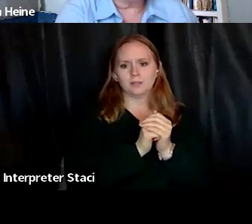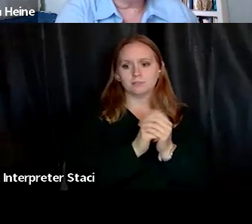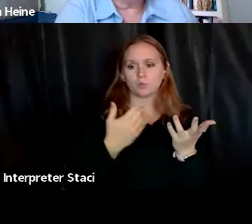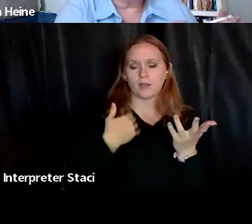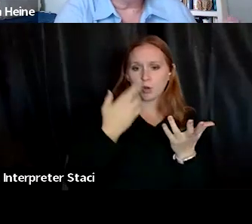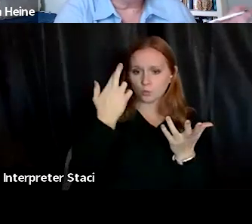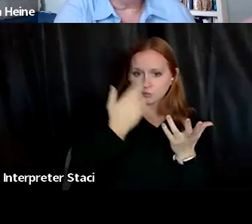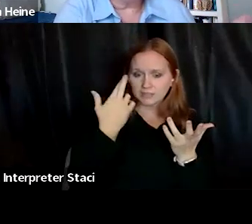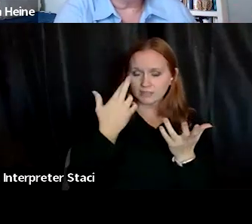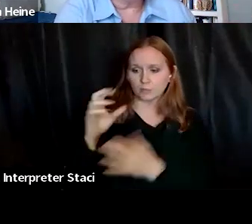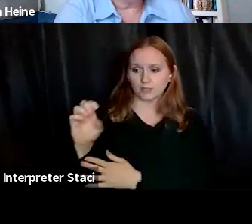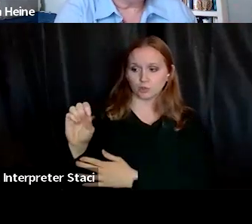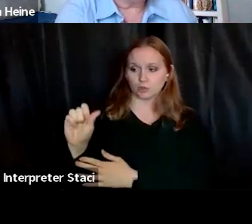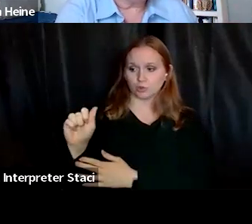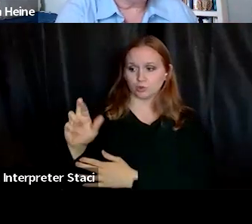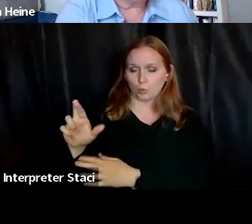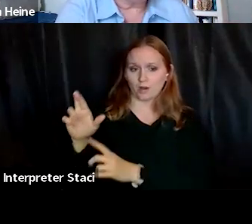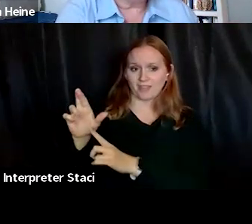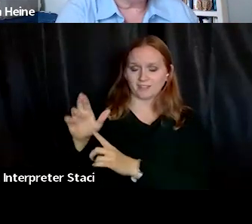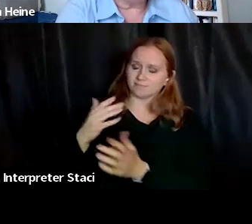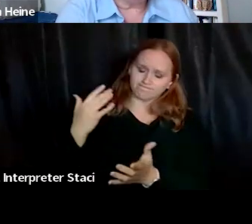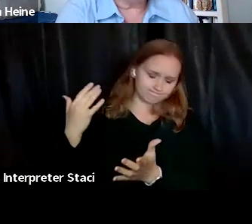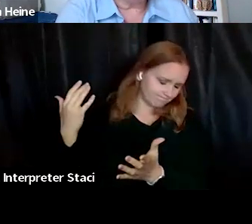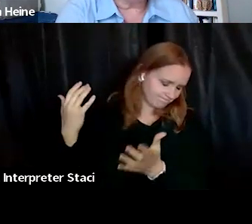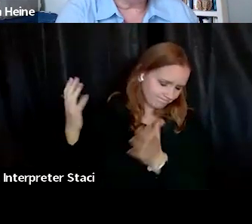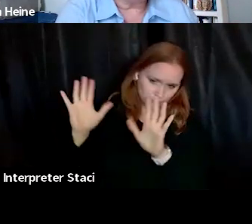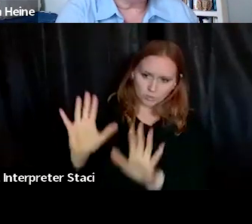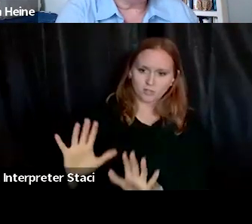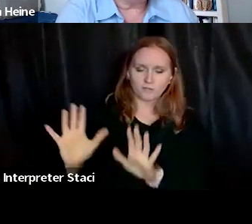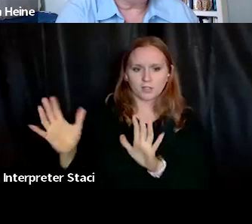why SOAR is a good intervention to include, you know, within your CoC?